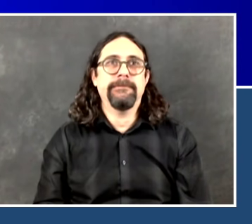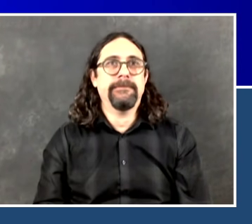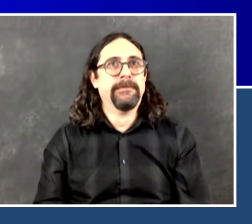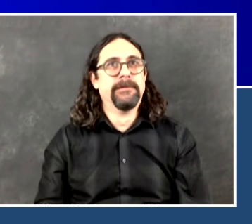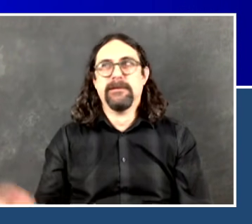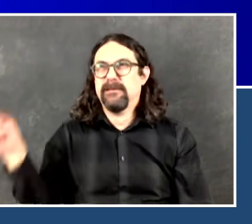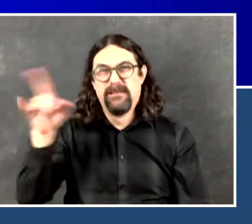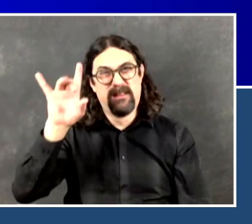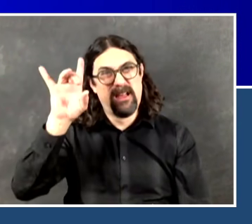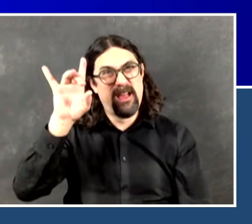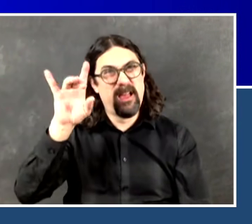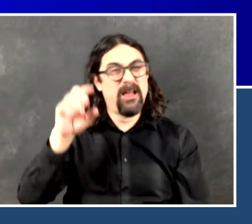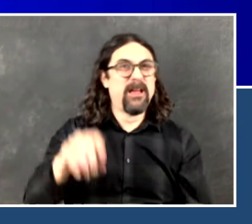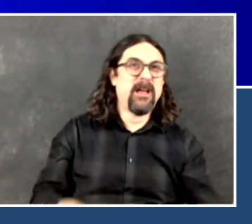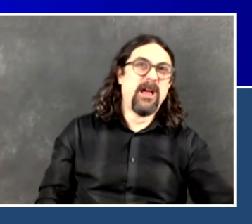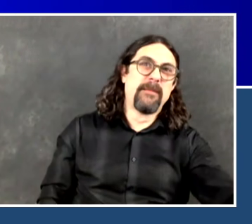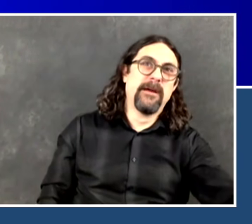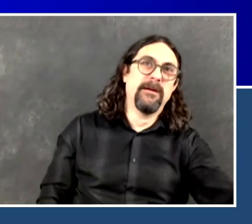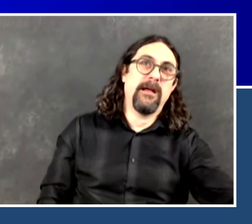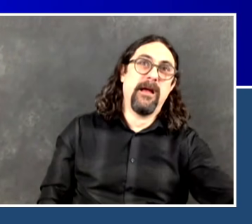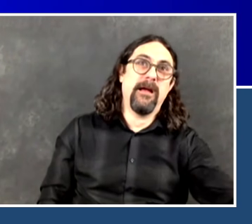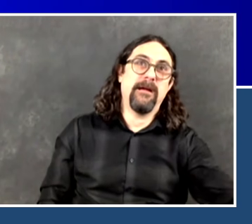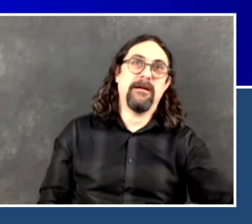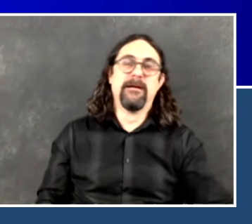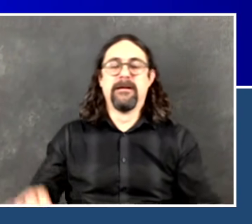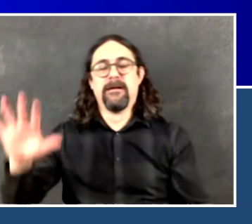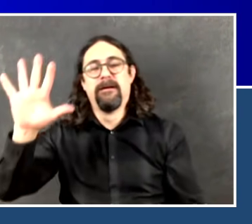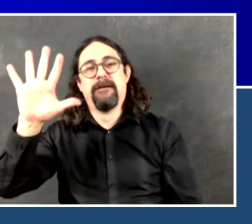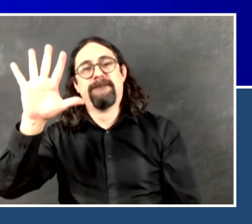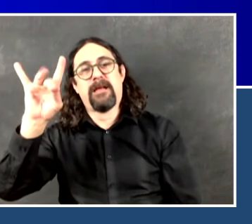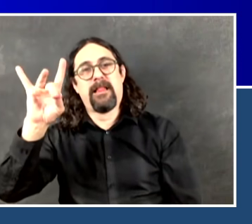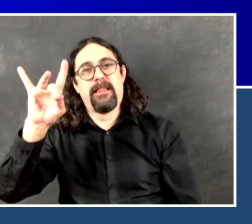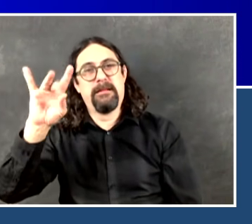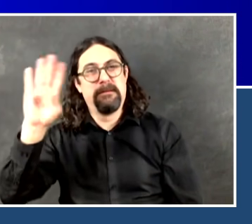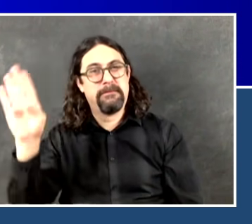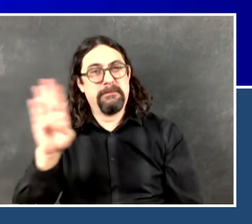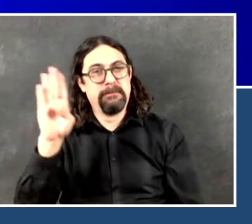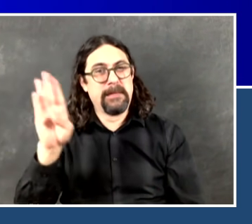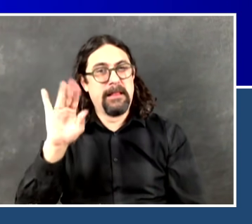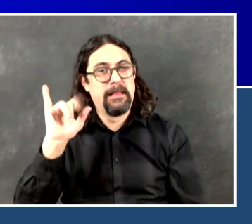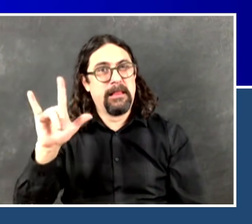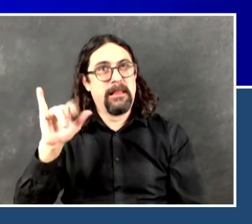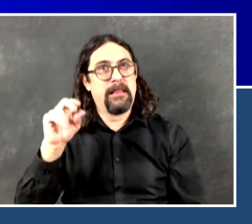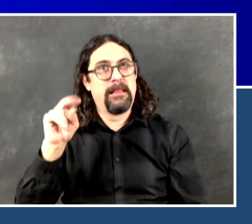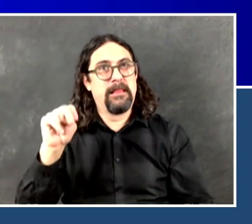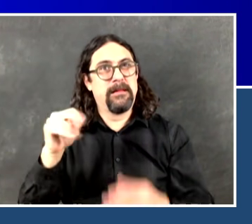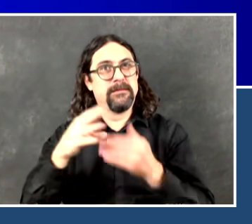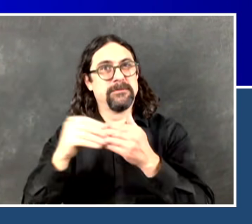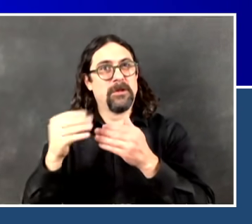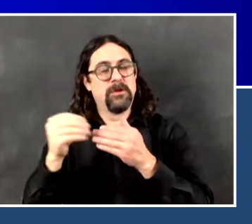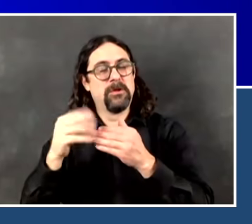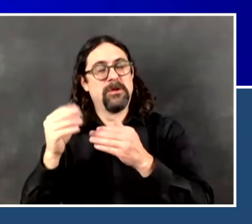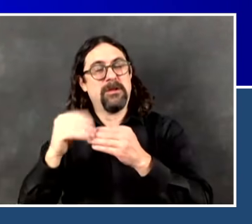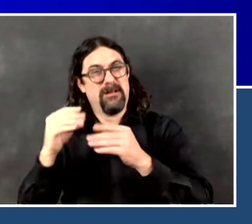FOCUS ON CITIES NDA STATES AND WORKING PEOPLE. THESE CONTRADICTIONS ARE CLEARER THAN